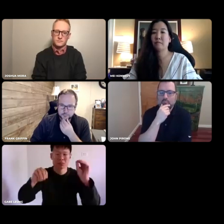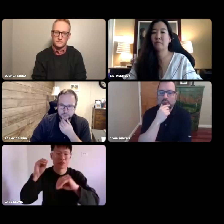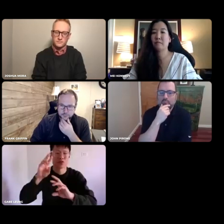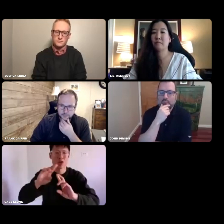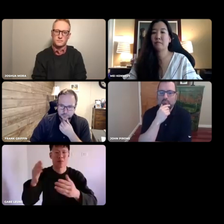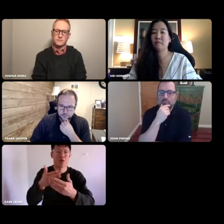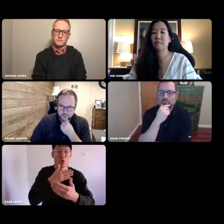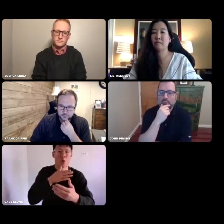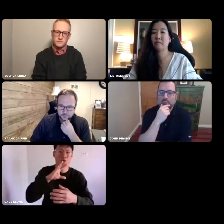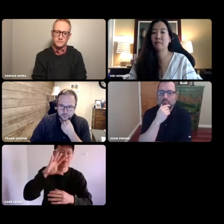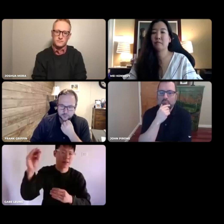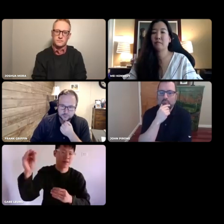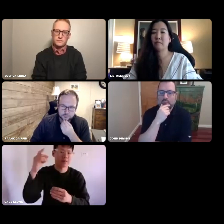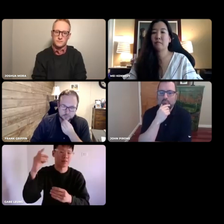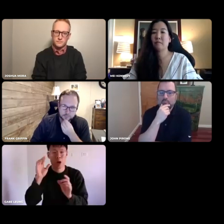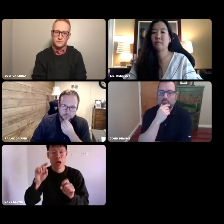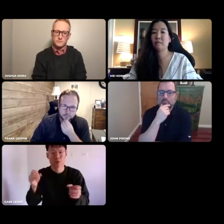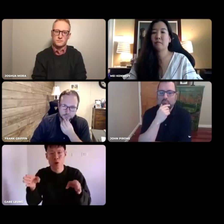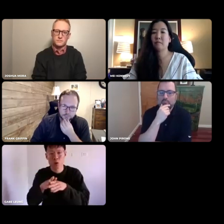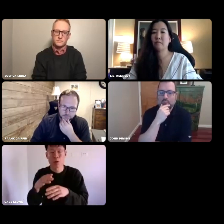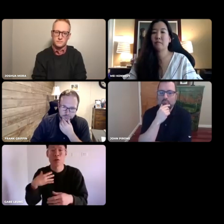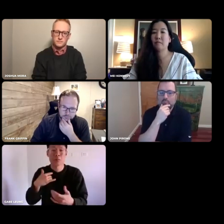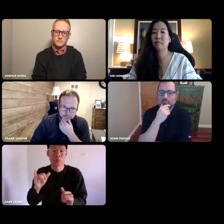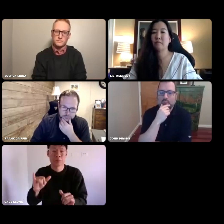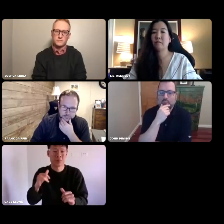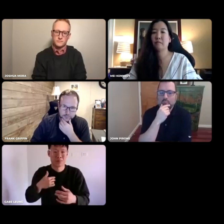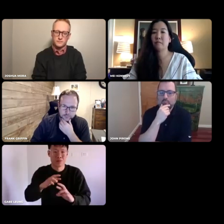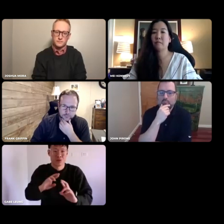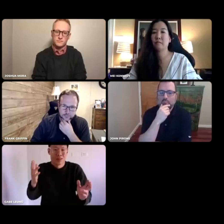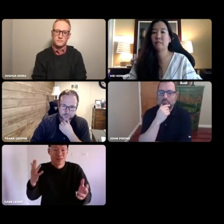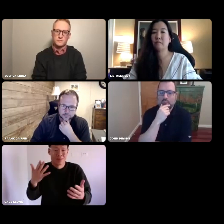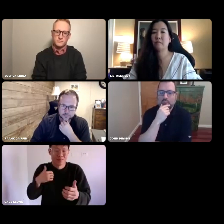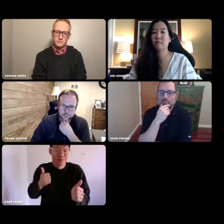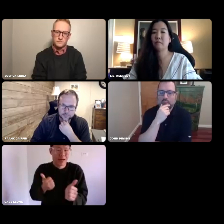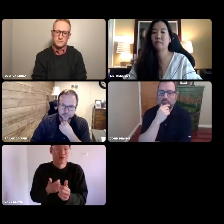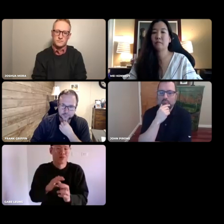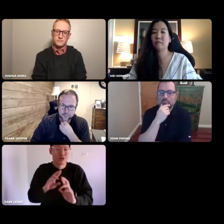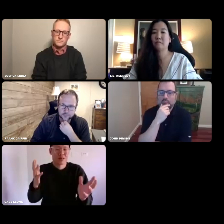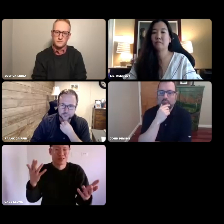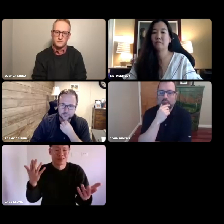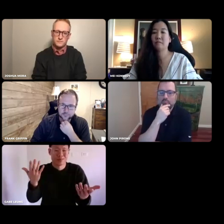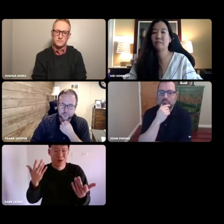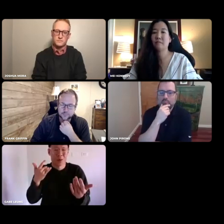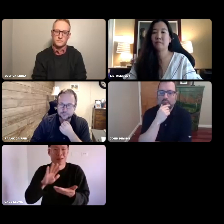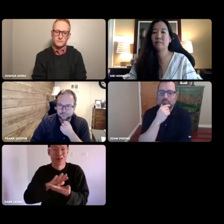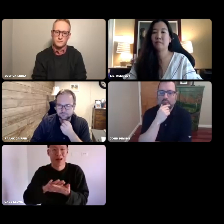was ready. I thought to myself, "I'm already there!"